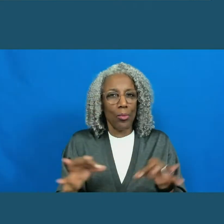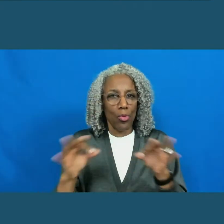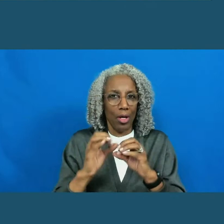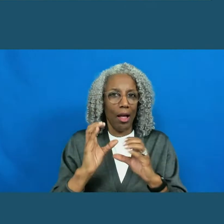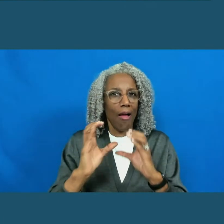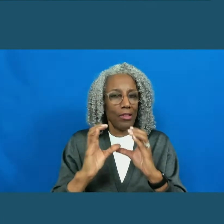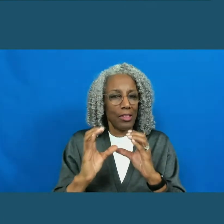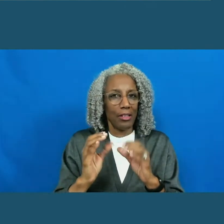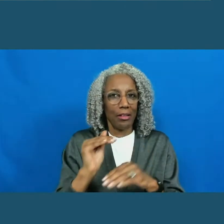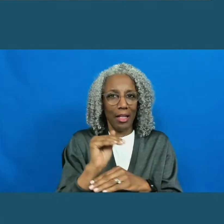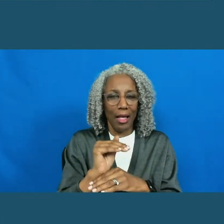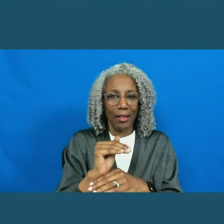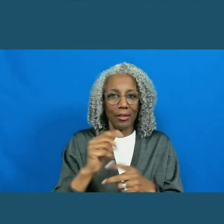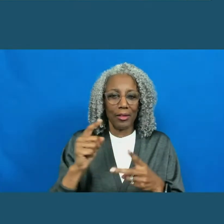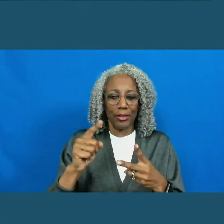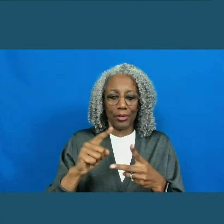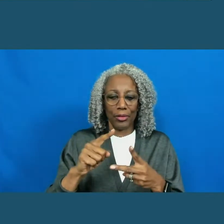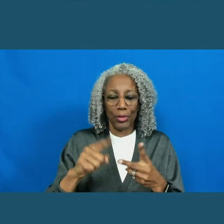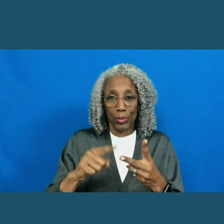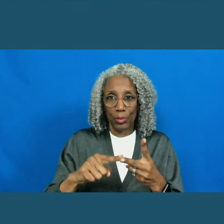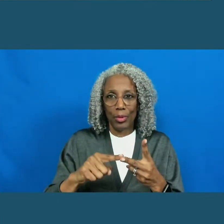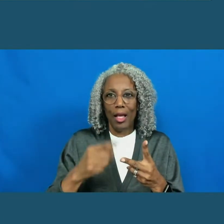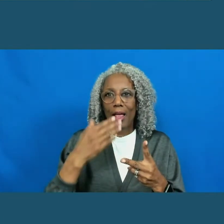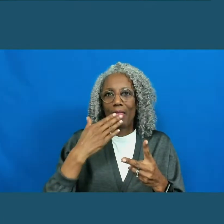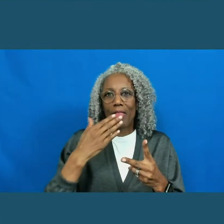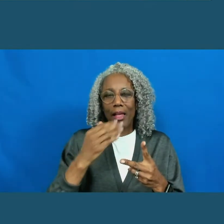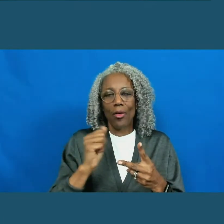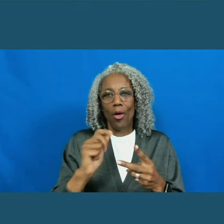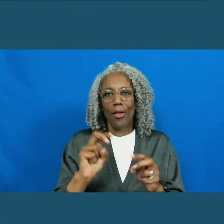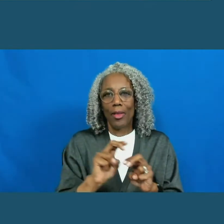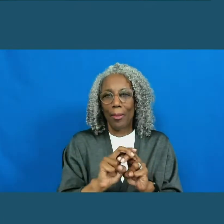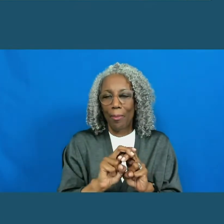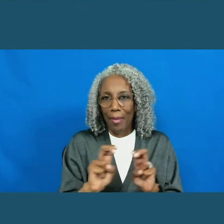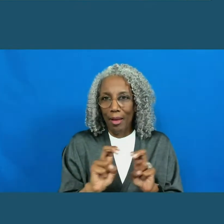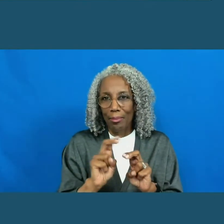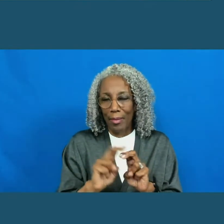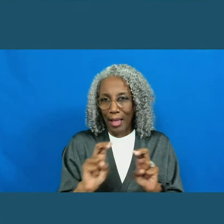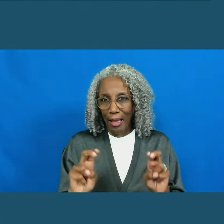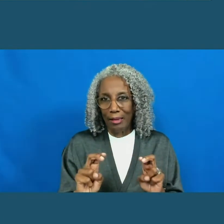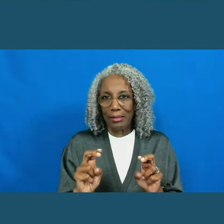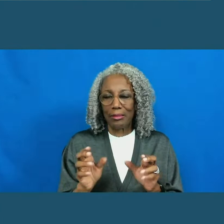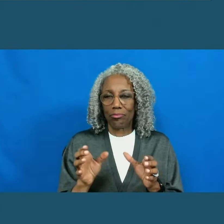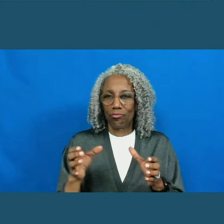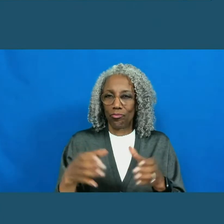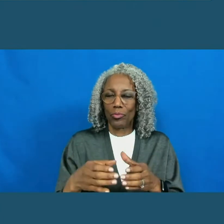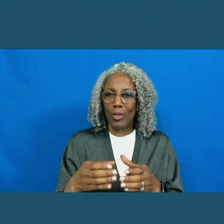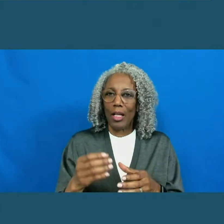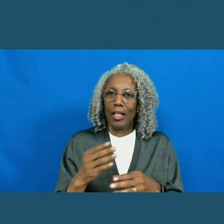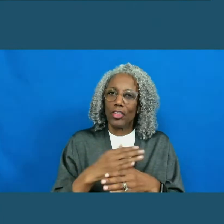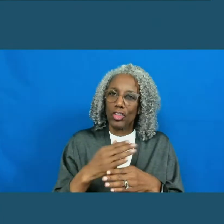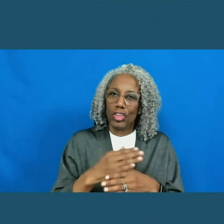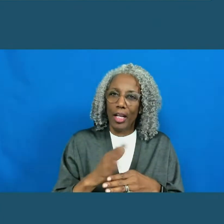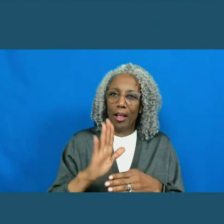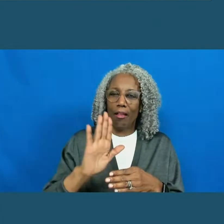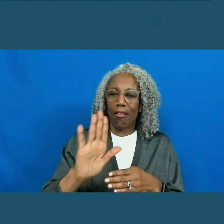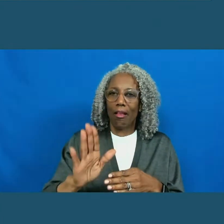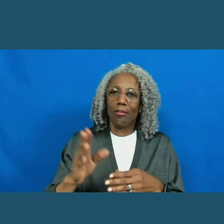for one asking us to extend. I think it's important conversation that we're having tonight and two. I want to thank